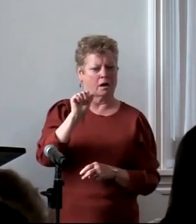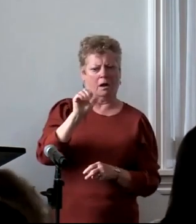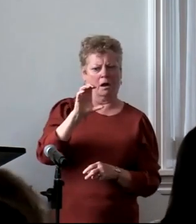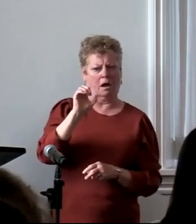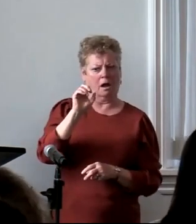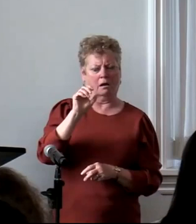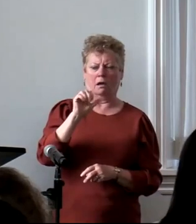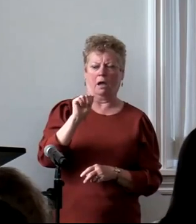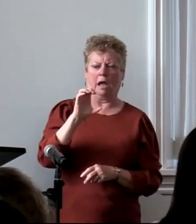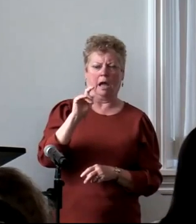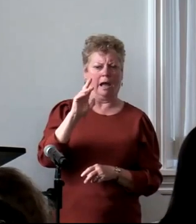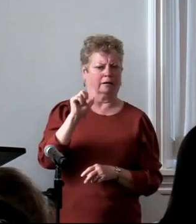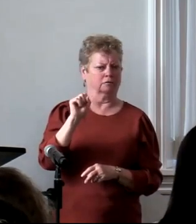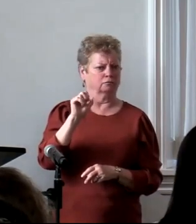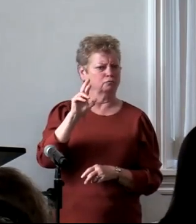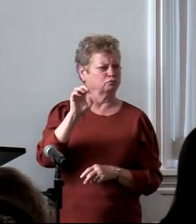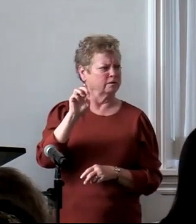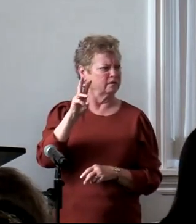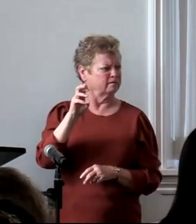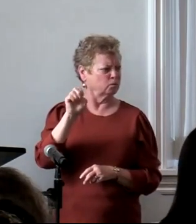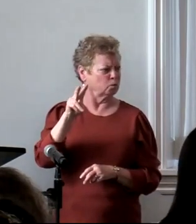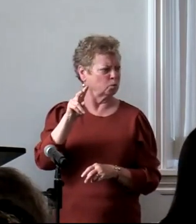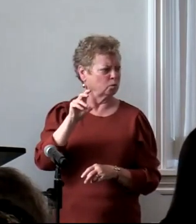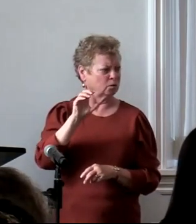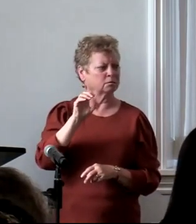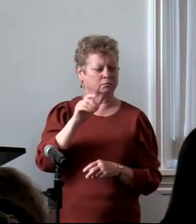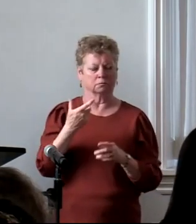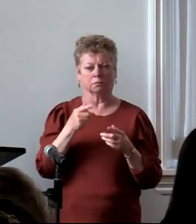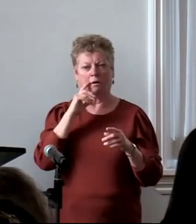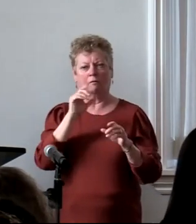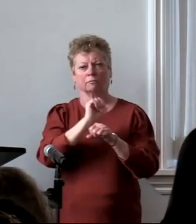the report of the first independent review of the Accessibility Act